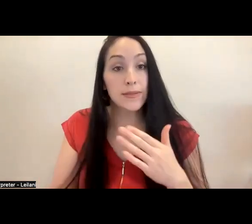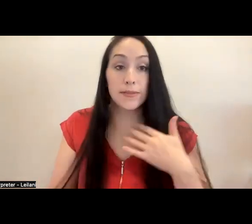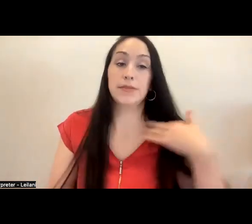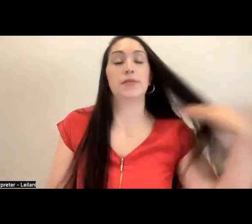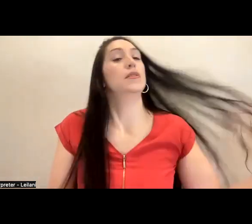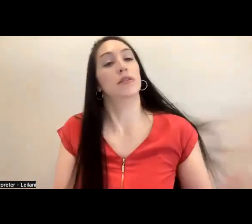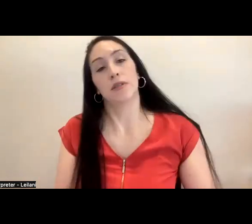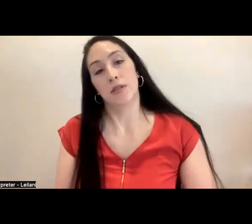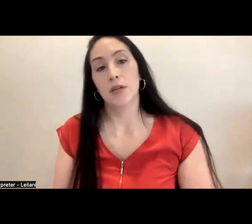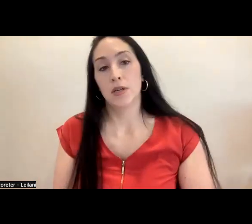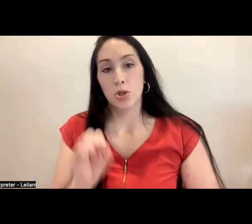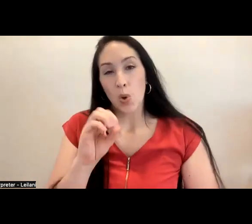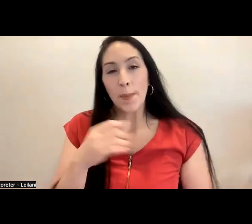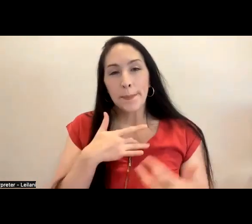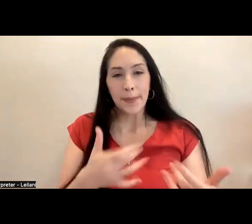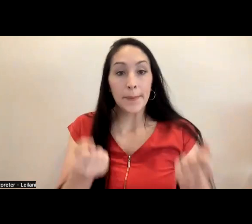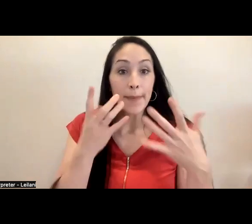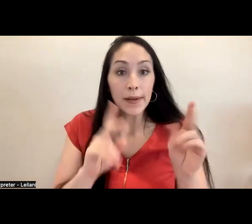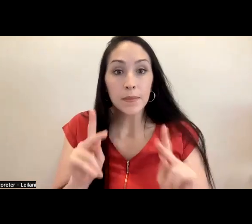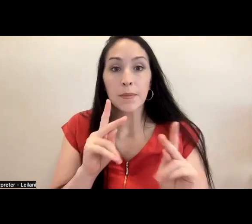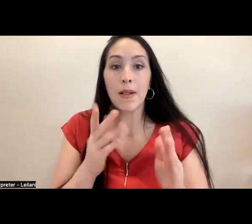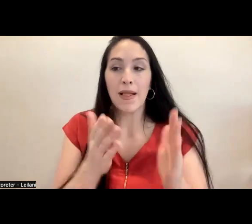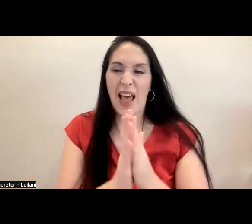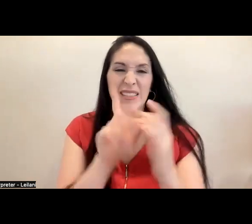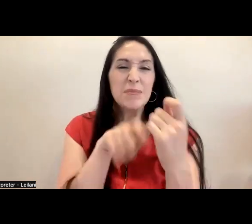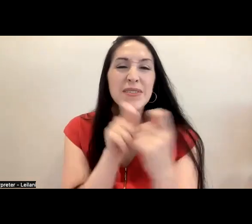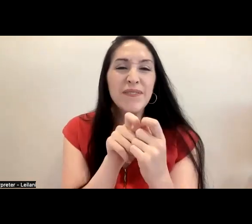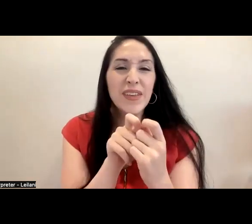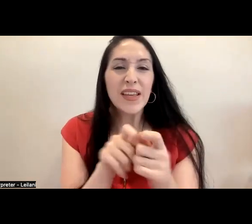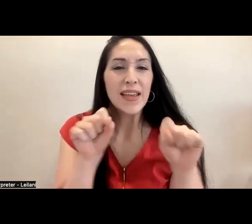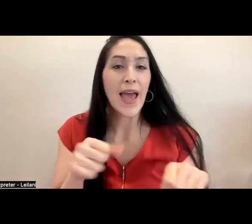specific questions like, and I use this for a trip or vacation.